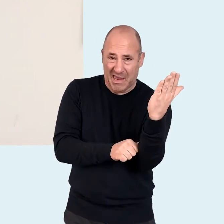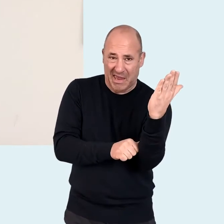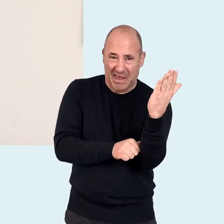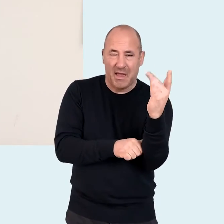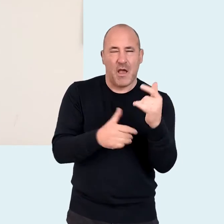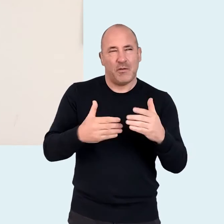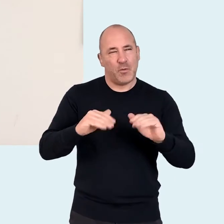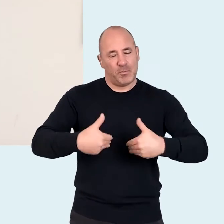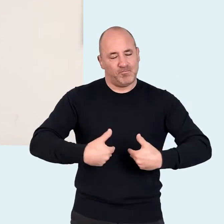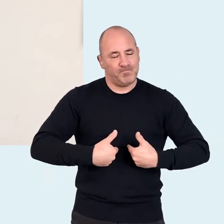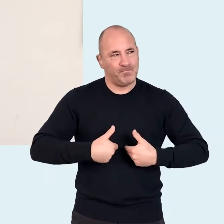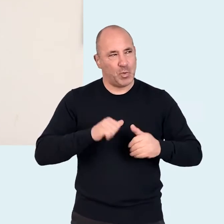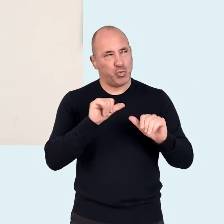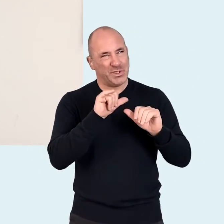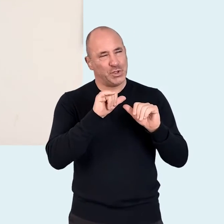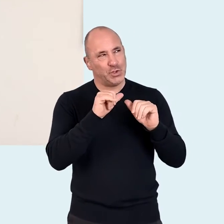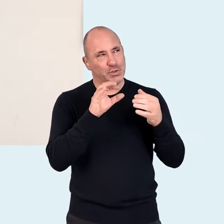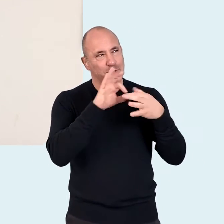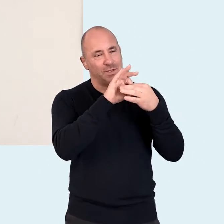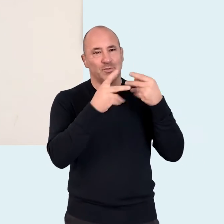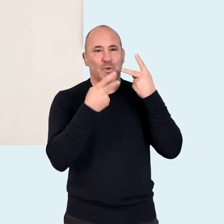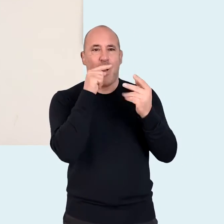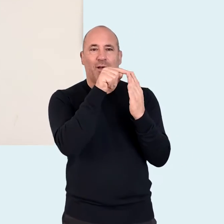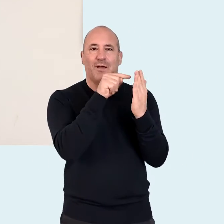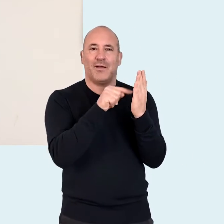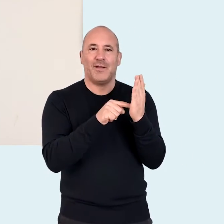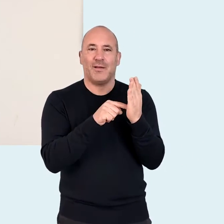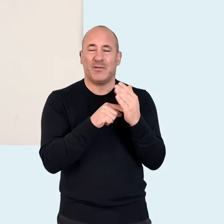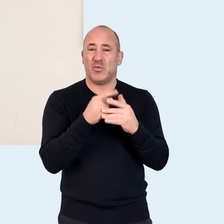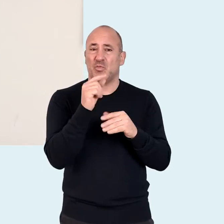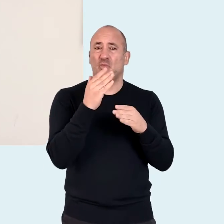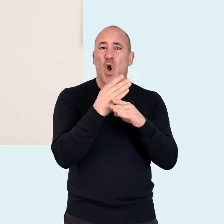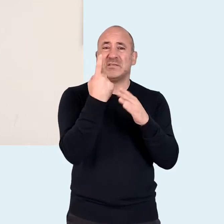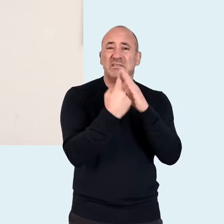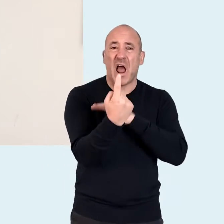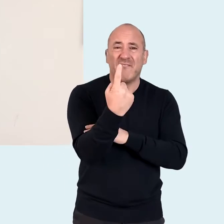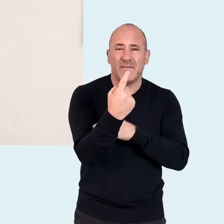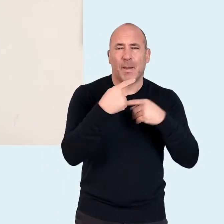instinct on those songs. If you're working alone, then music can be your biggest ally.